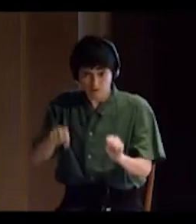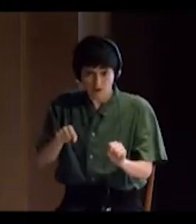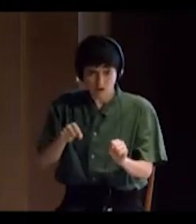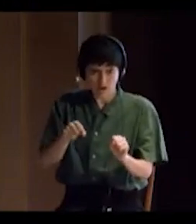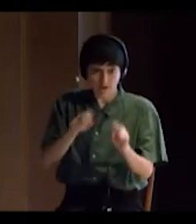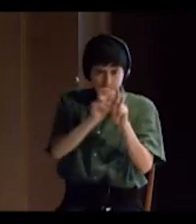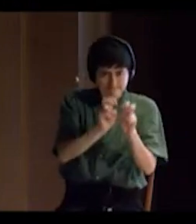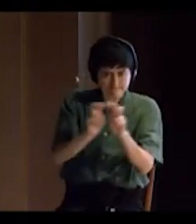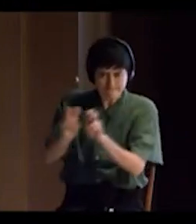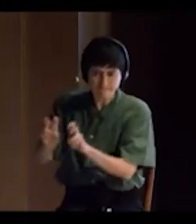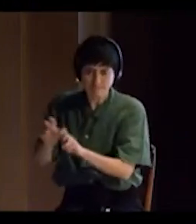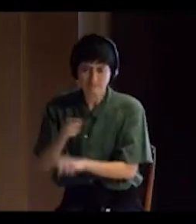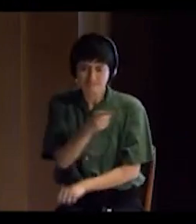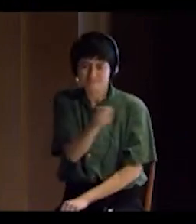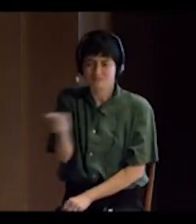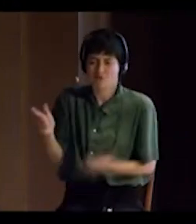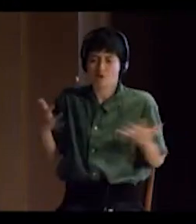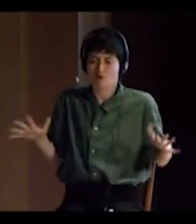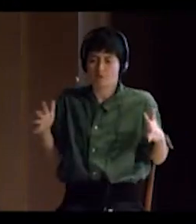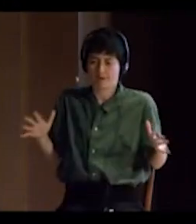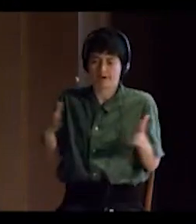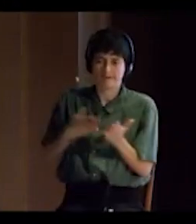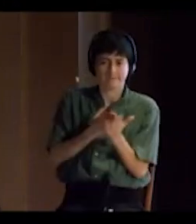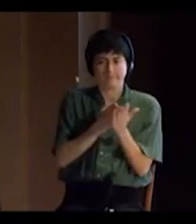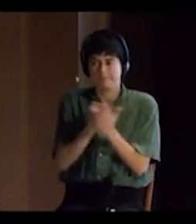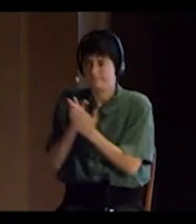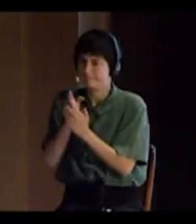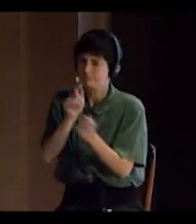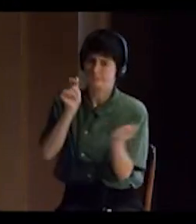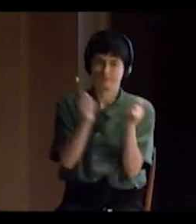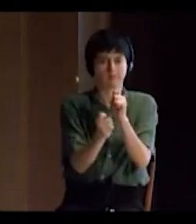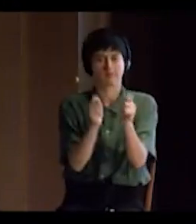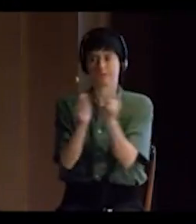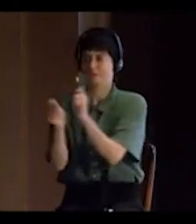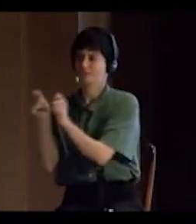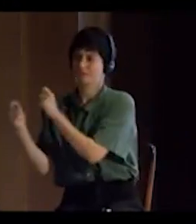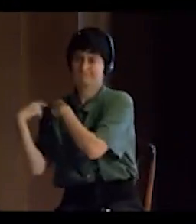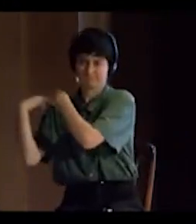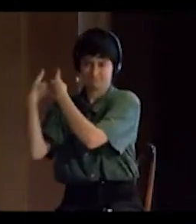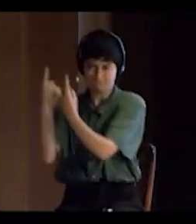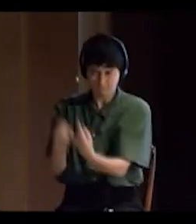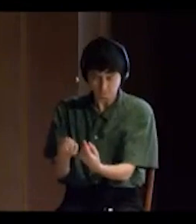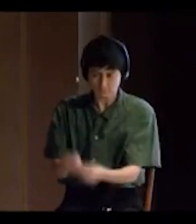That's what drove me to these different species 'cause for each question, they had the fossil record